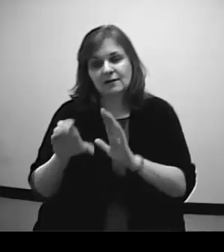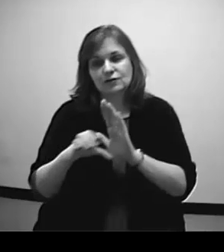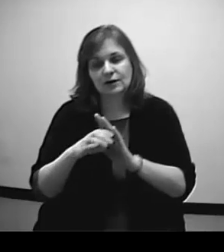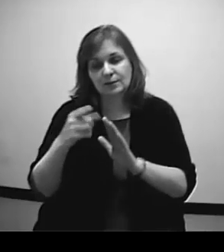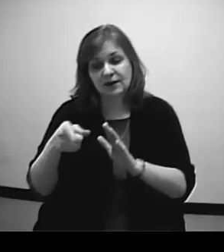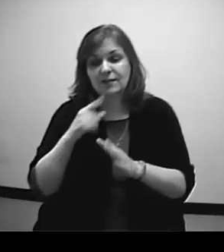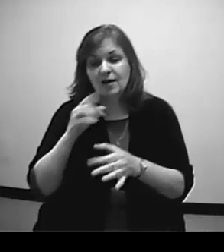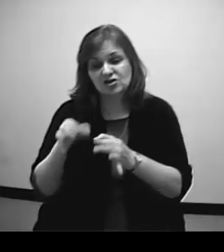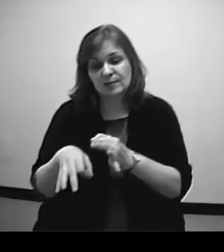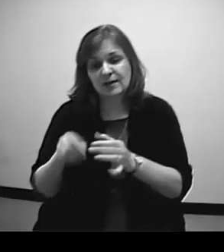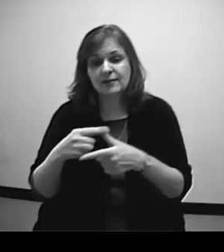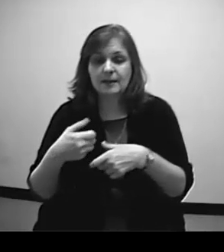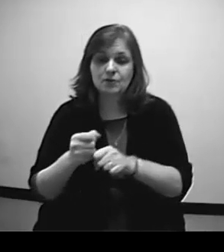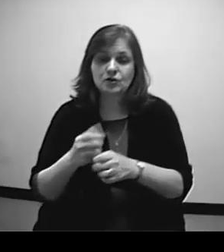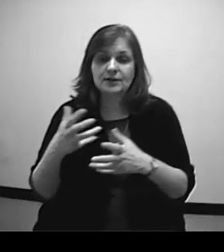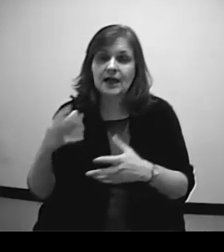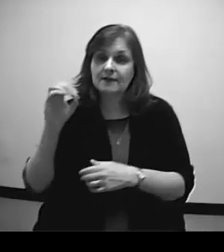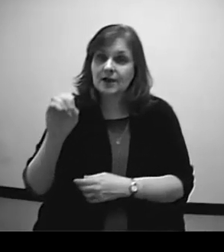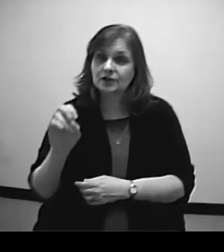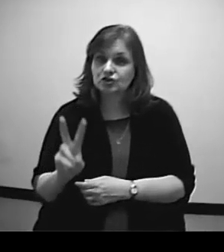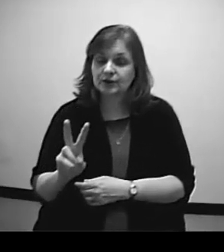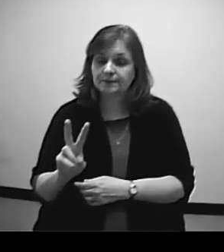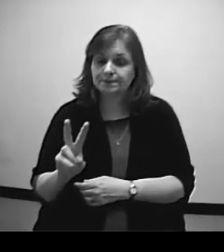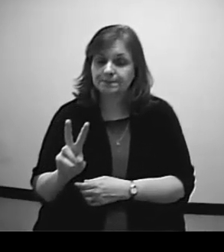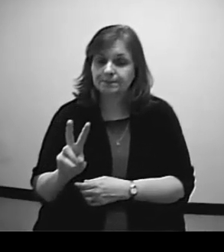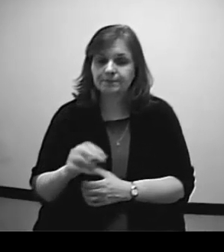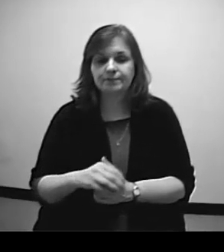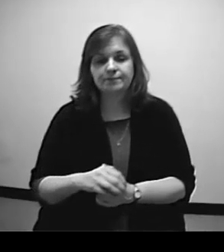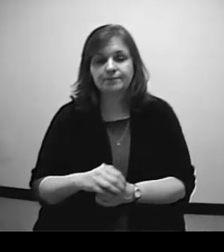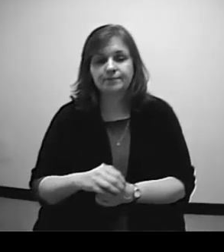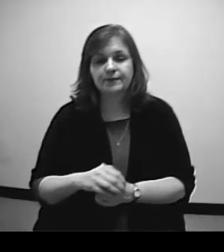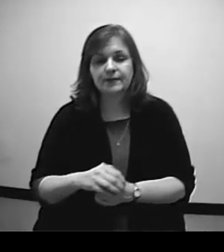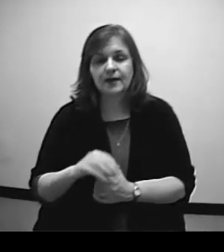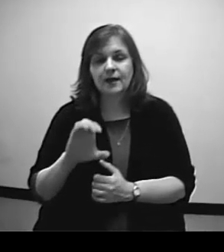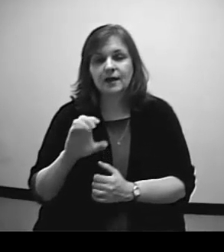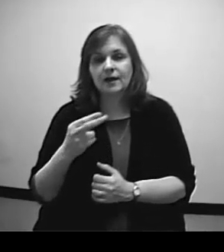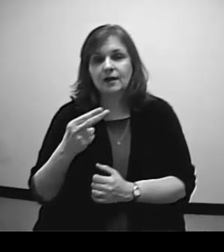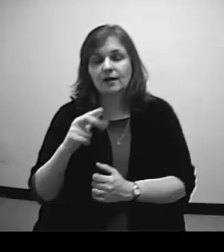Chloroplasts are what make a green